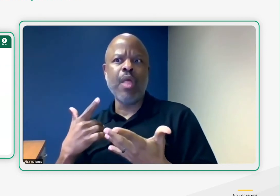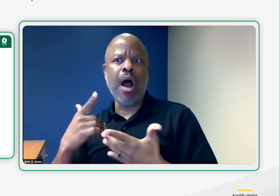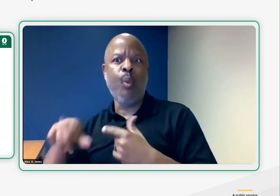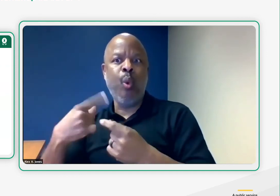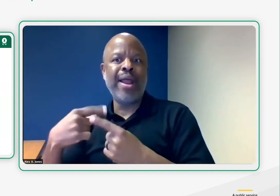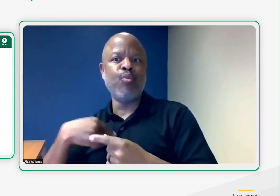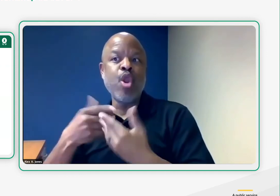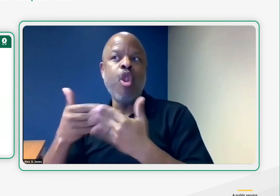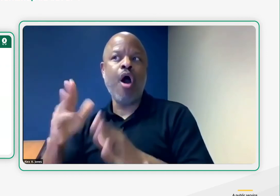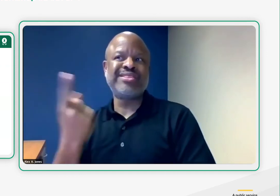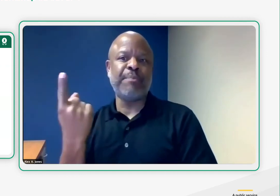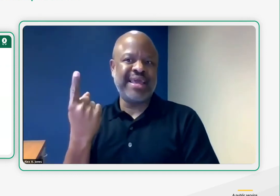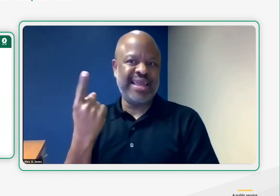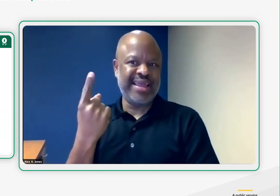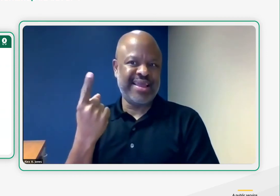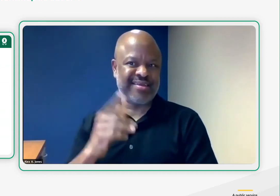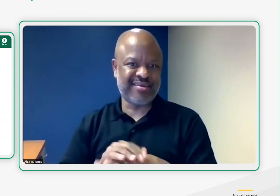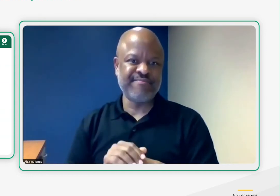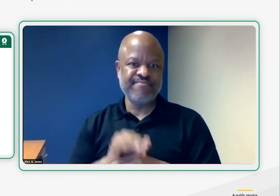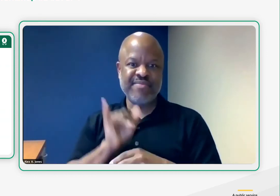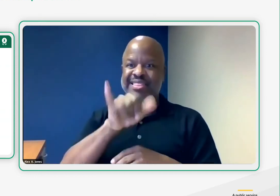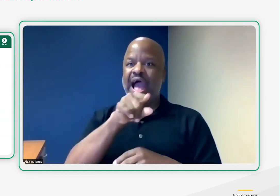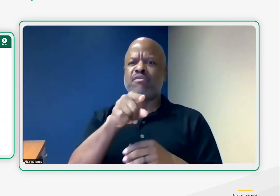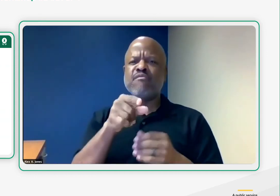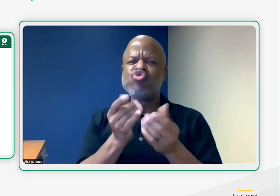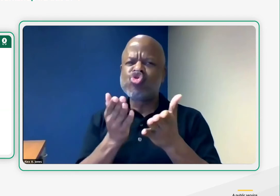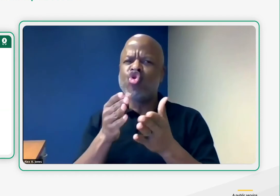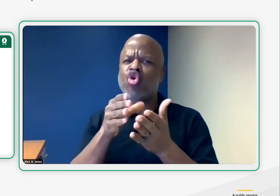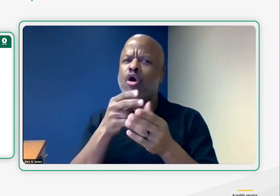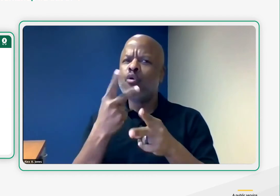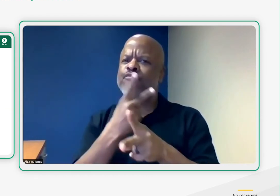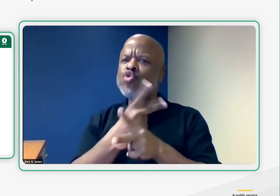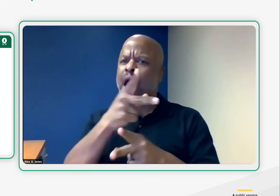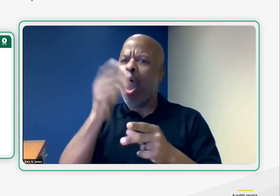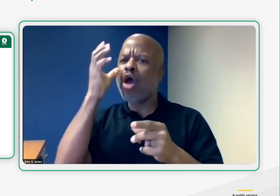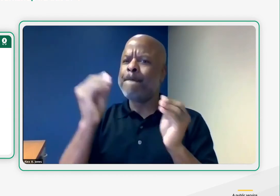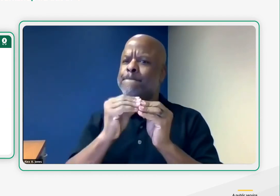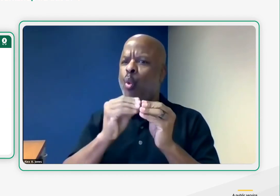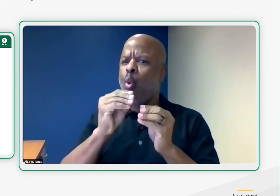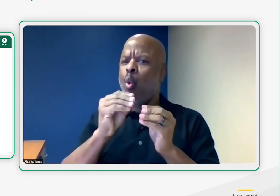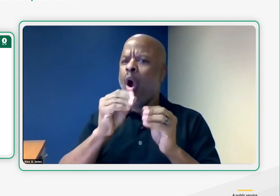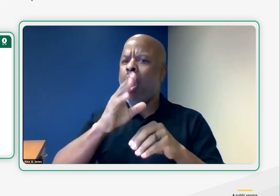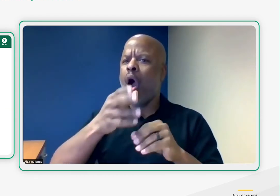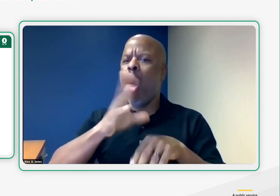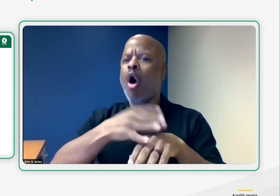or that loss and hurt of experiencing the depreciation and the de-valuing of it now.